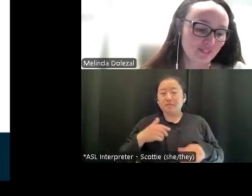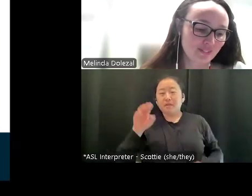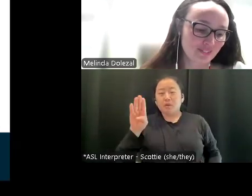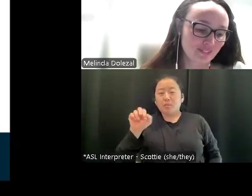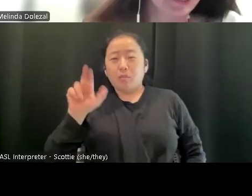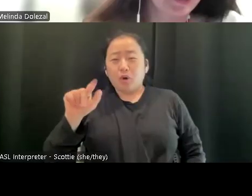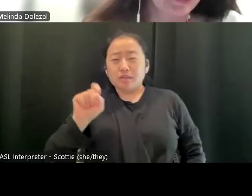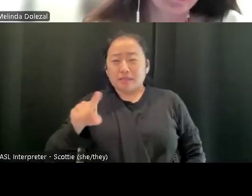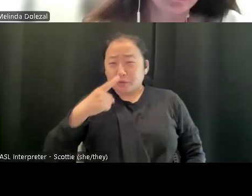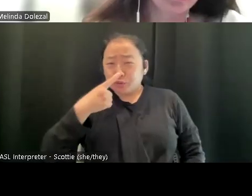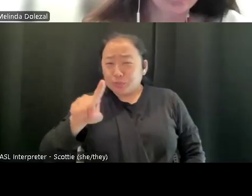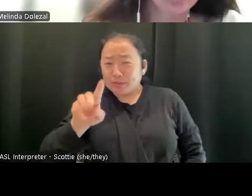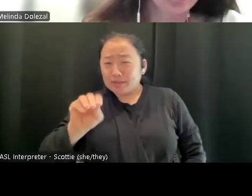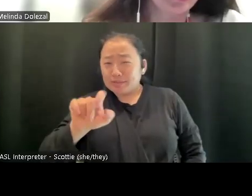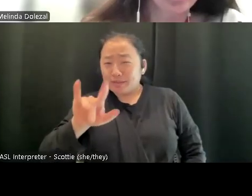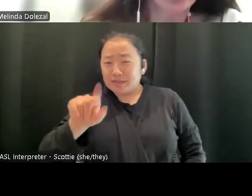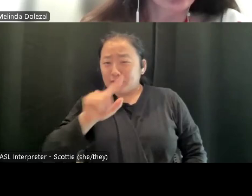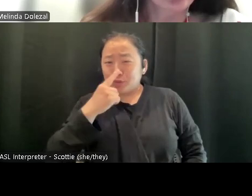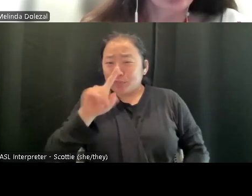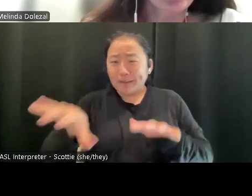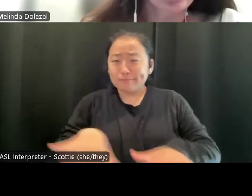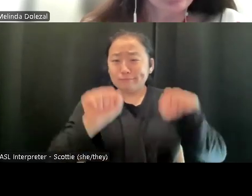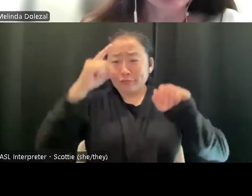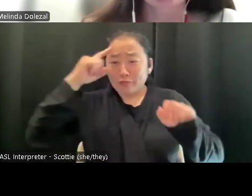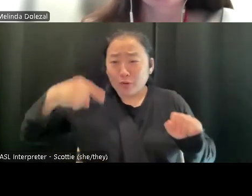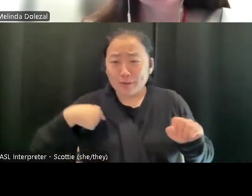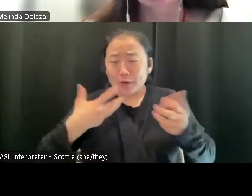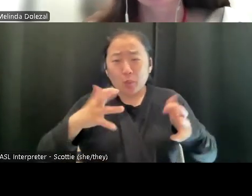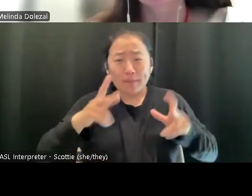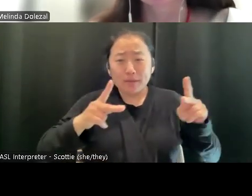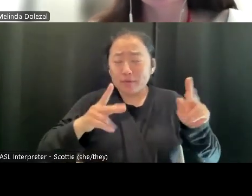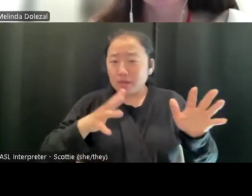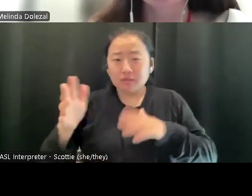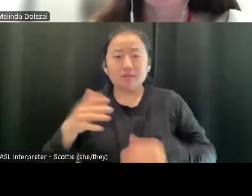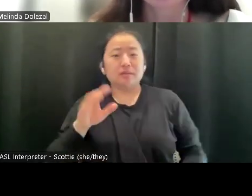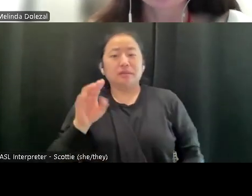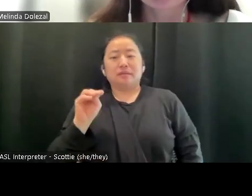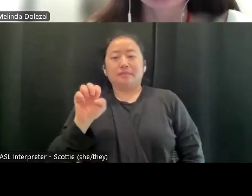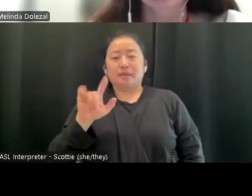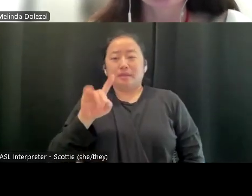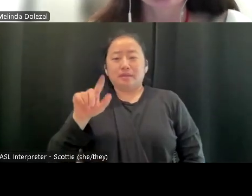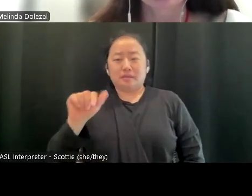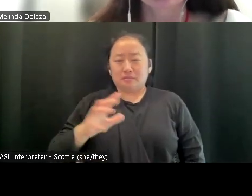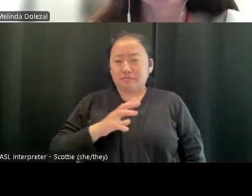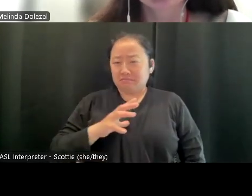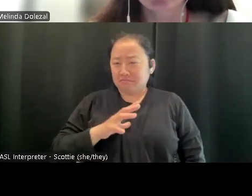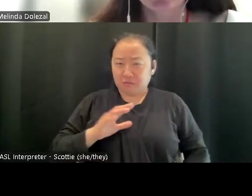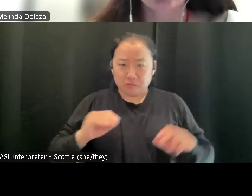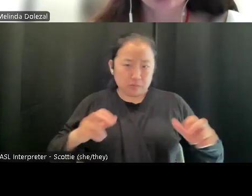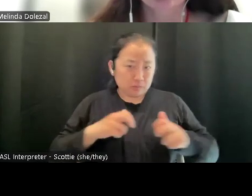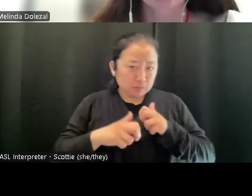Melinda: No worries as all, especially as we went through technology quirks with